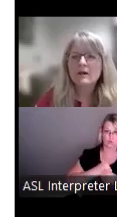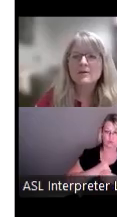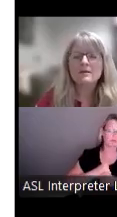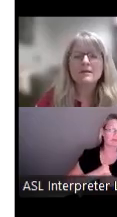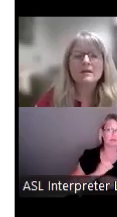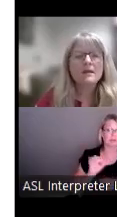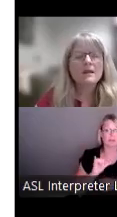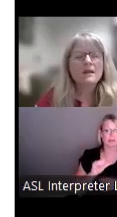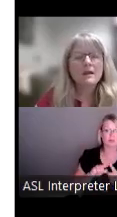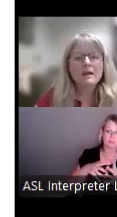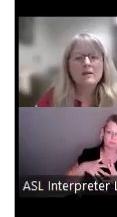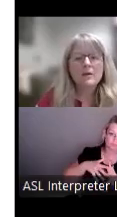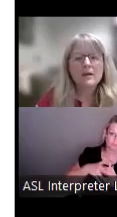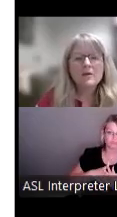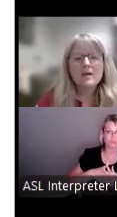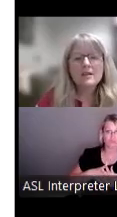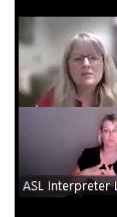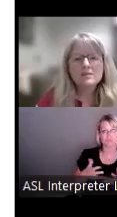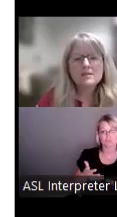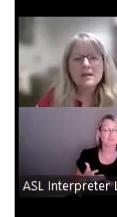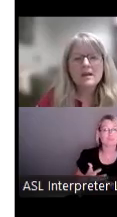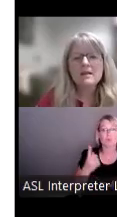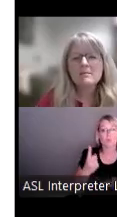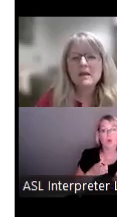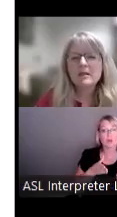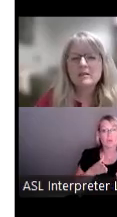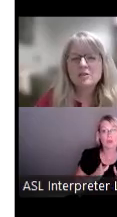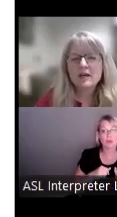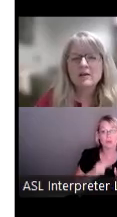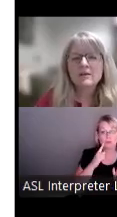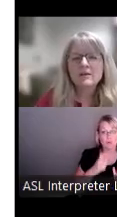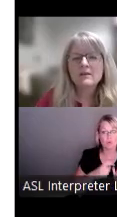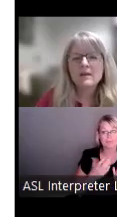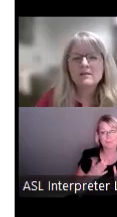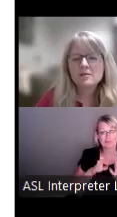grounded, and one of the ways you'll see maybe a child that